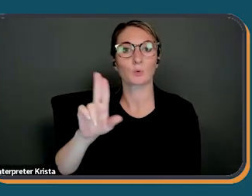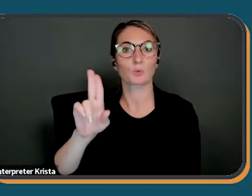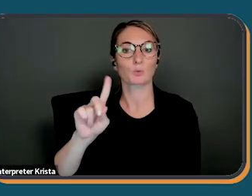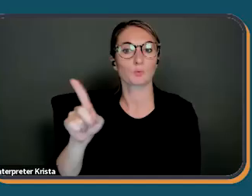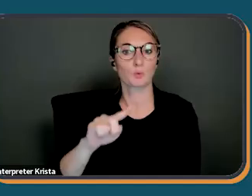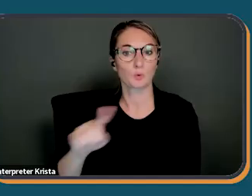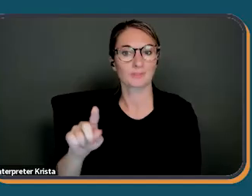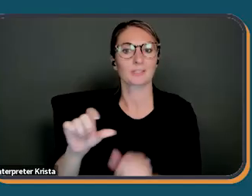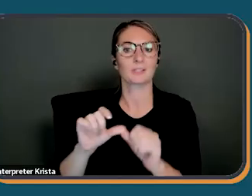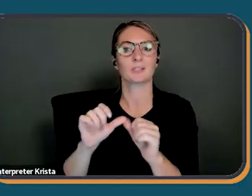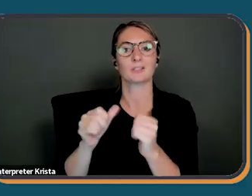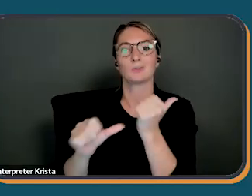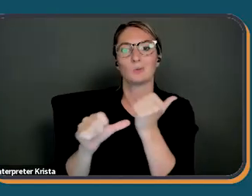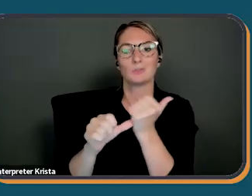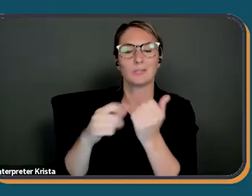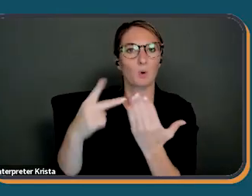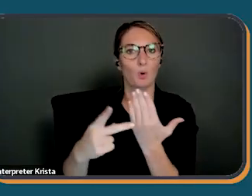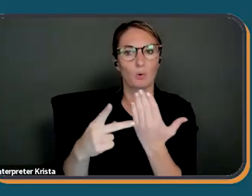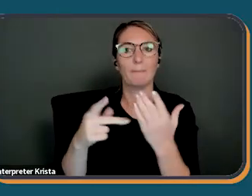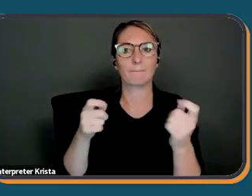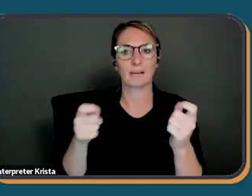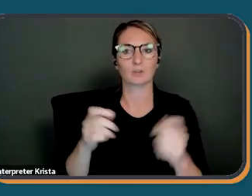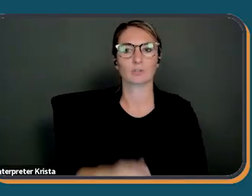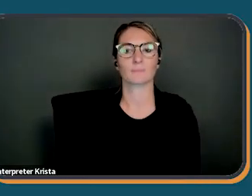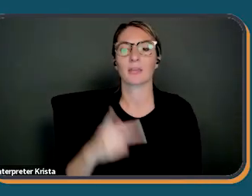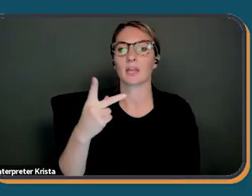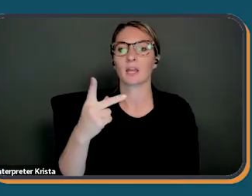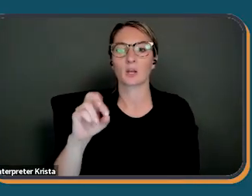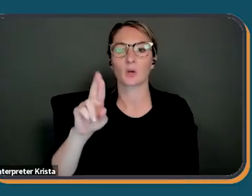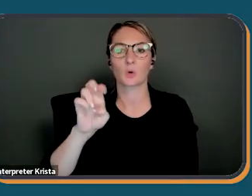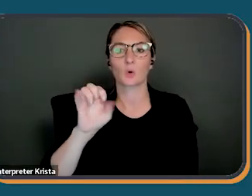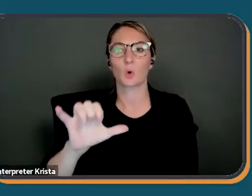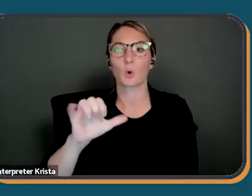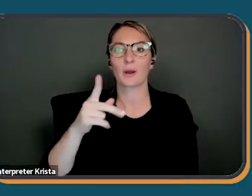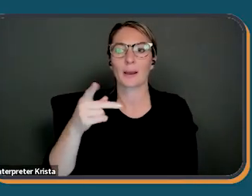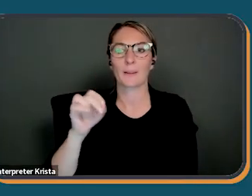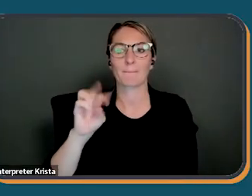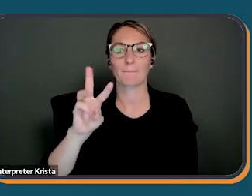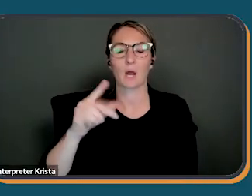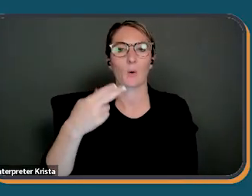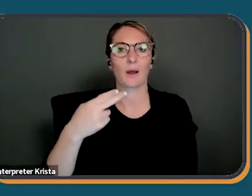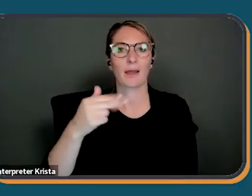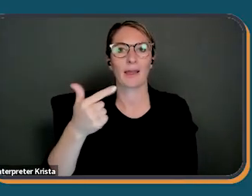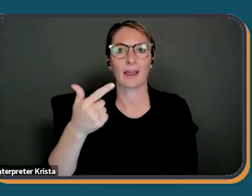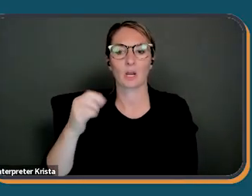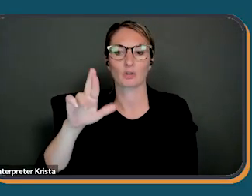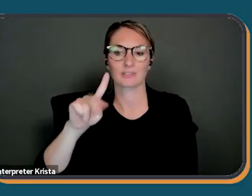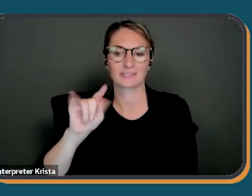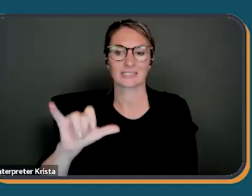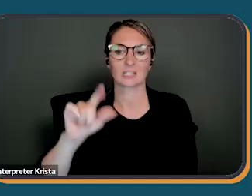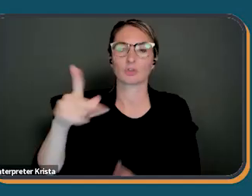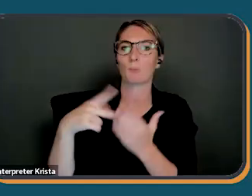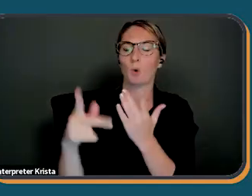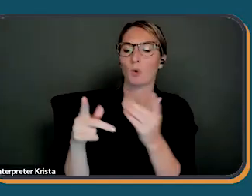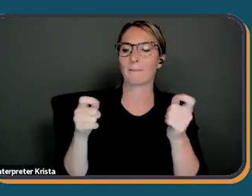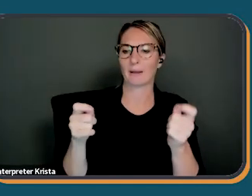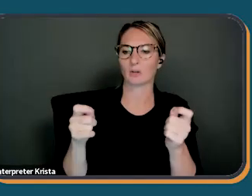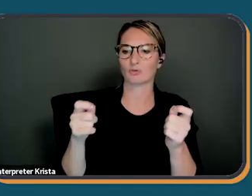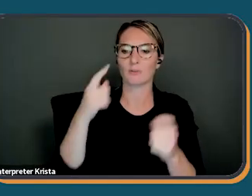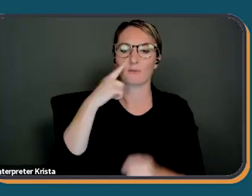a program manager at MCD Global Health. We have no disclosures.